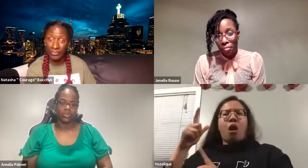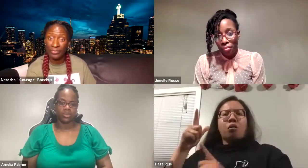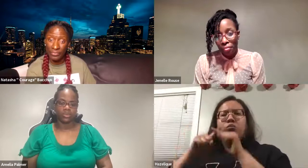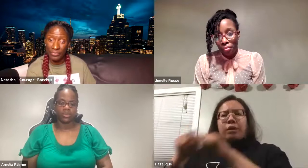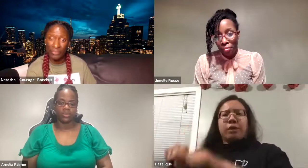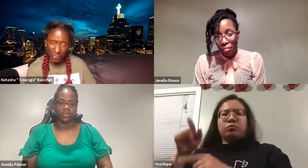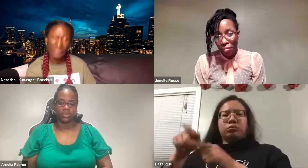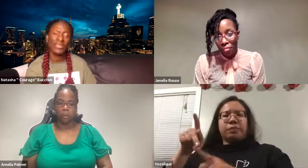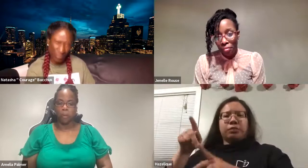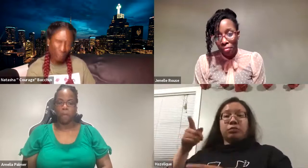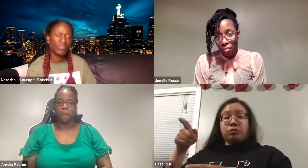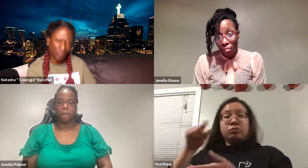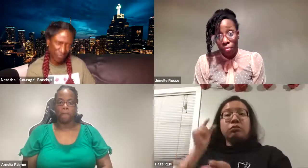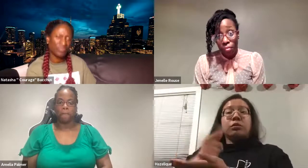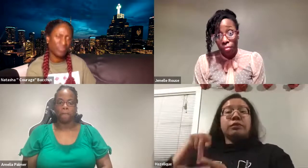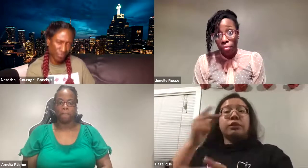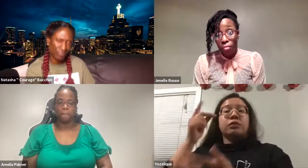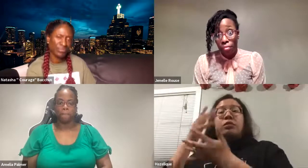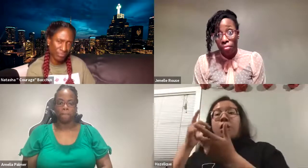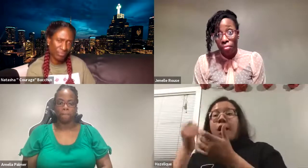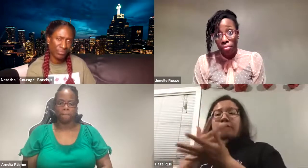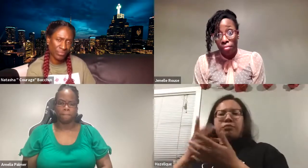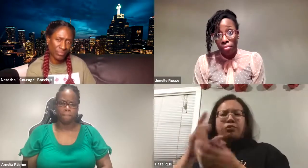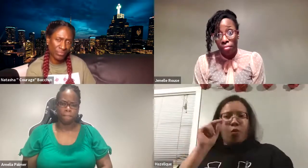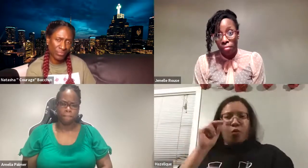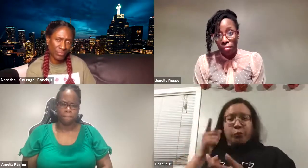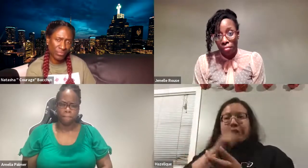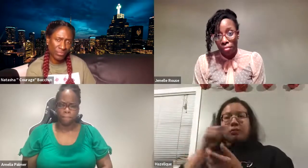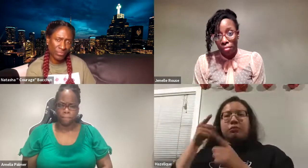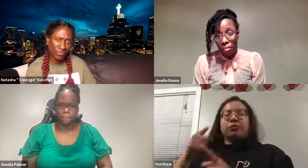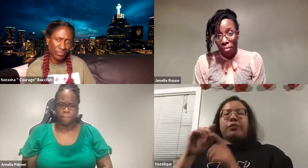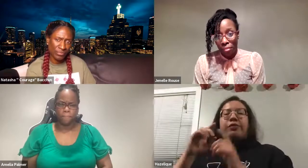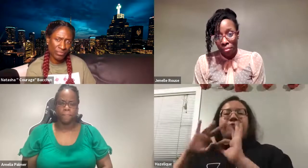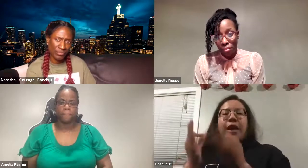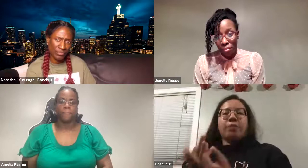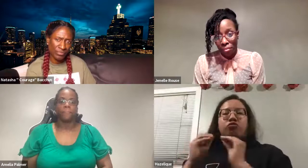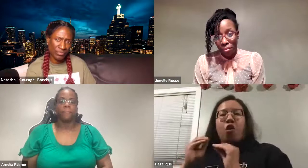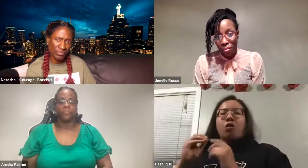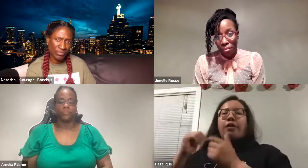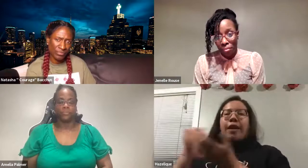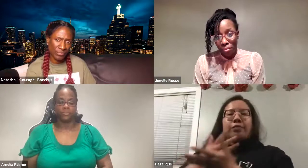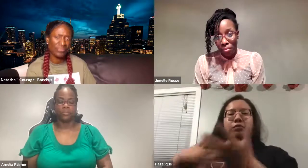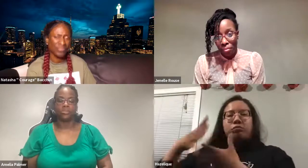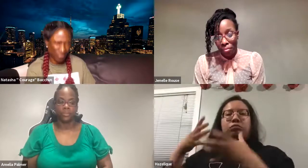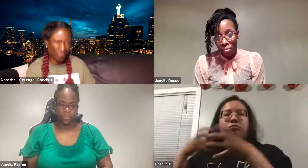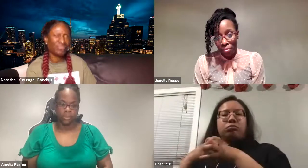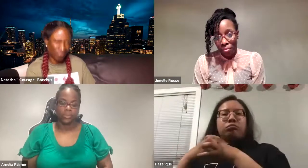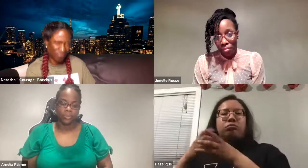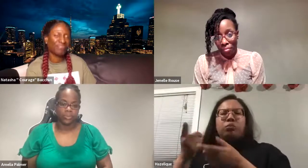and it's the community that you should rely on and seek knowledge from. i was taught